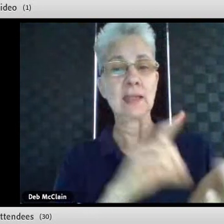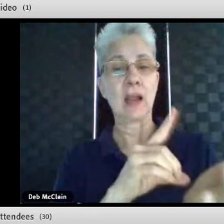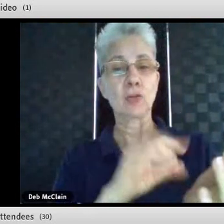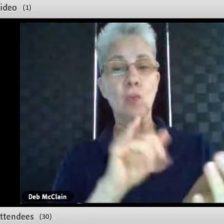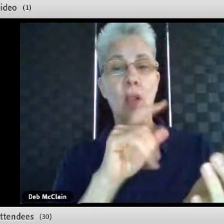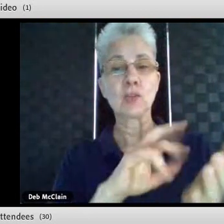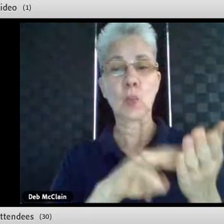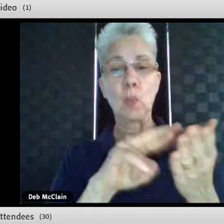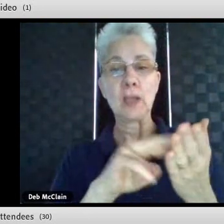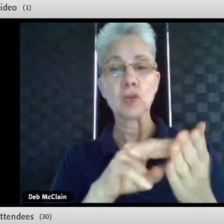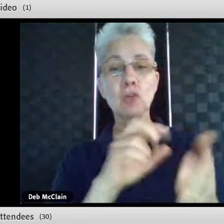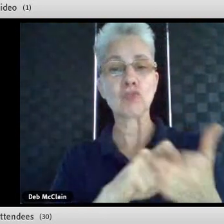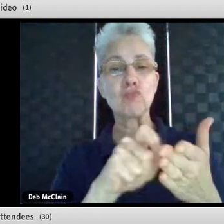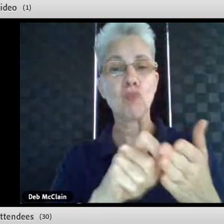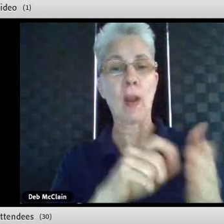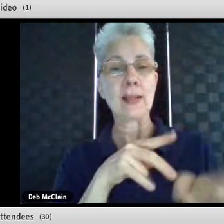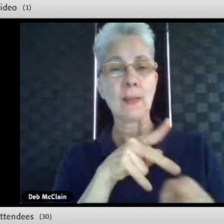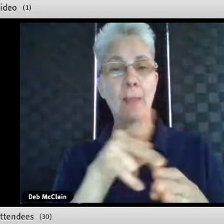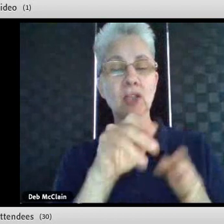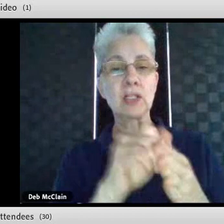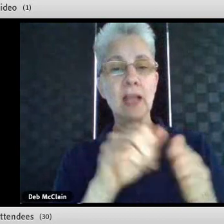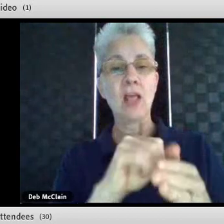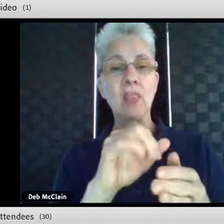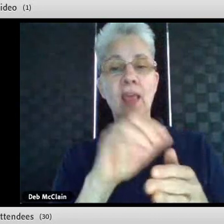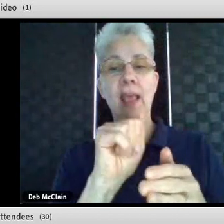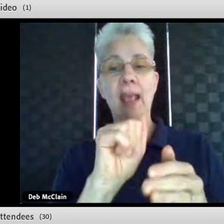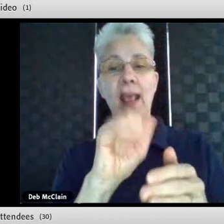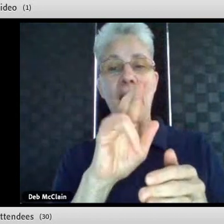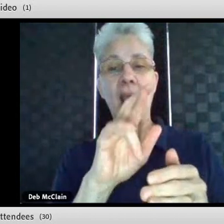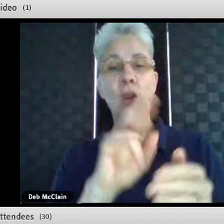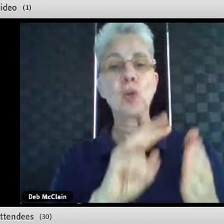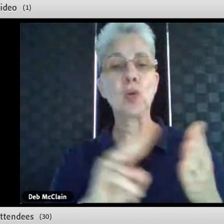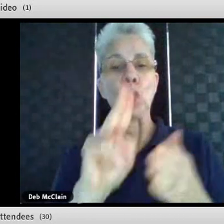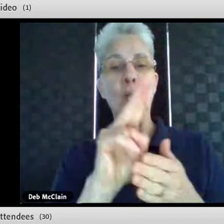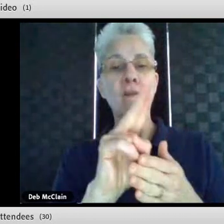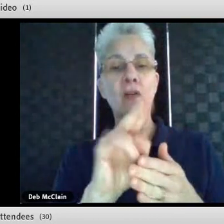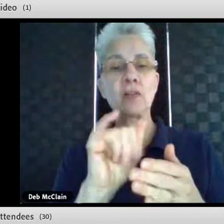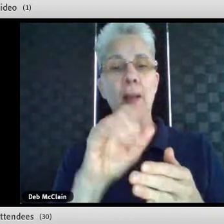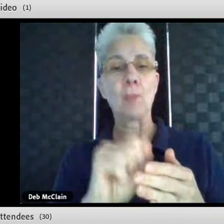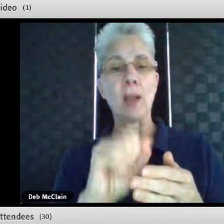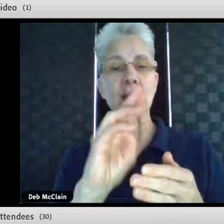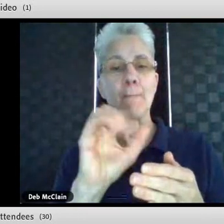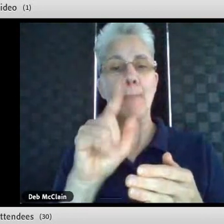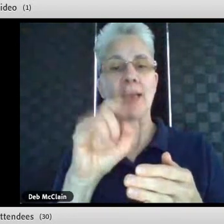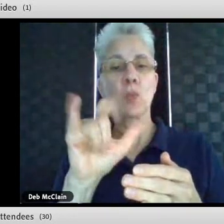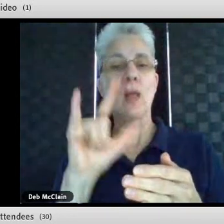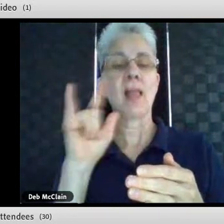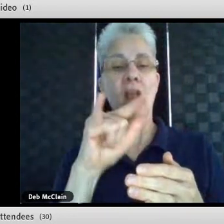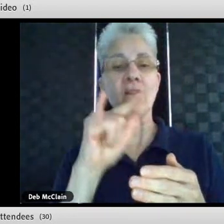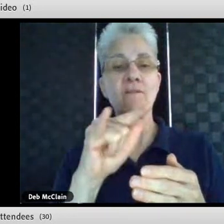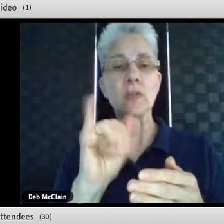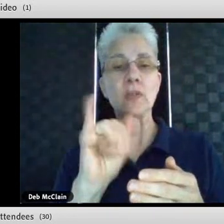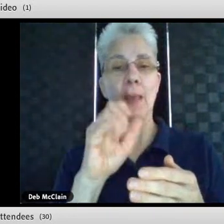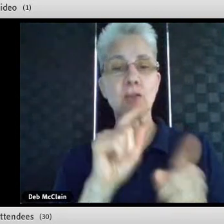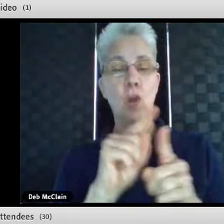and writing specialist at the Air University Press at Maxwell Air Force Base. She's also an adjunct professor